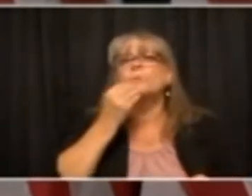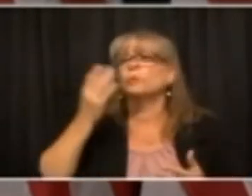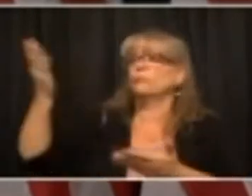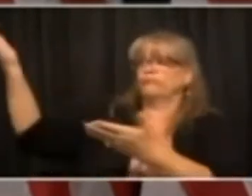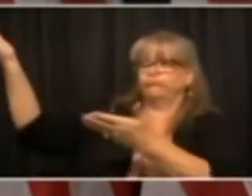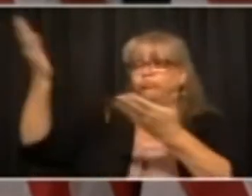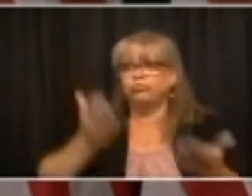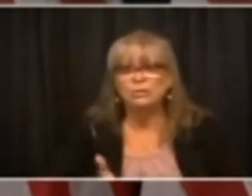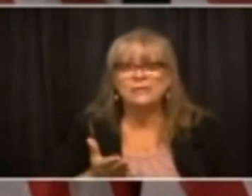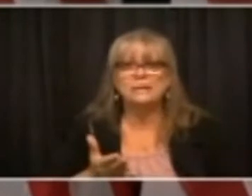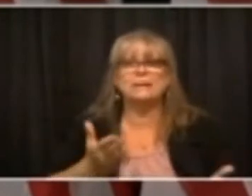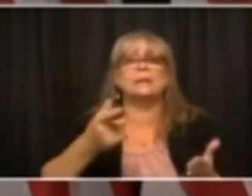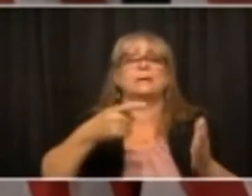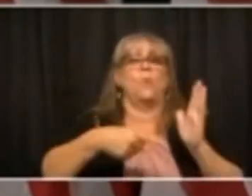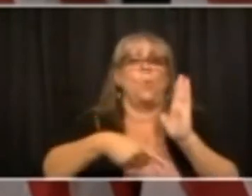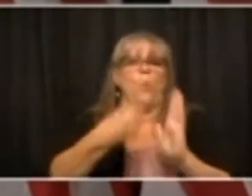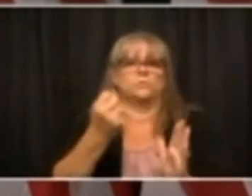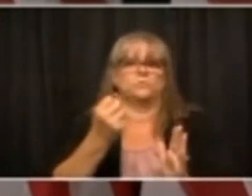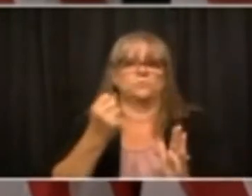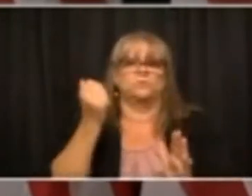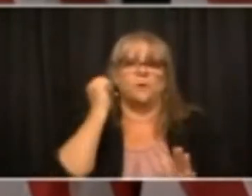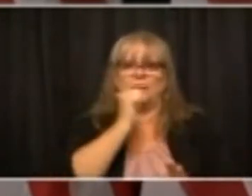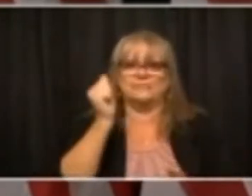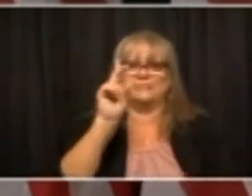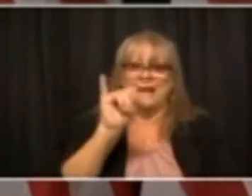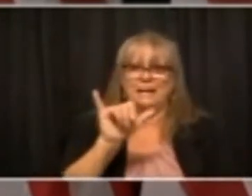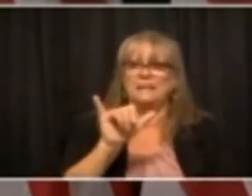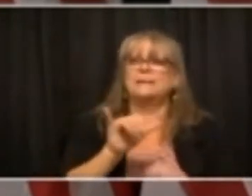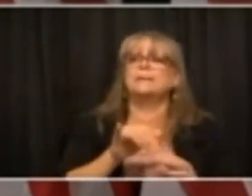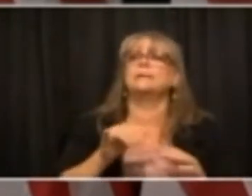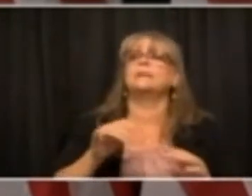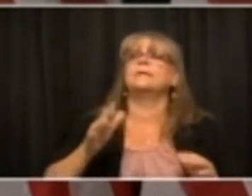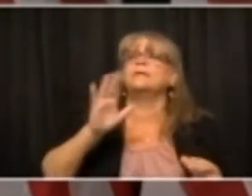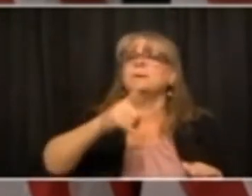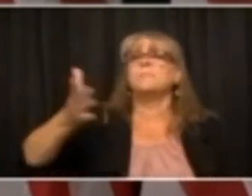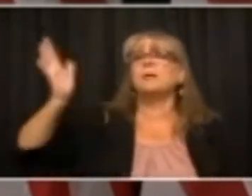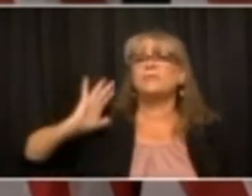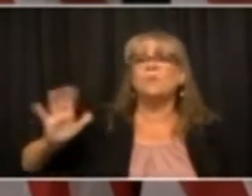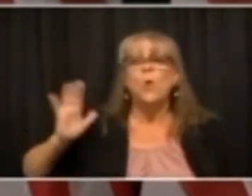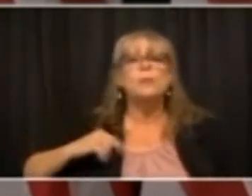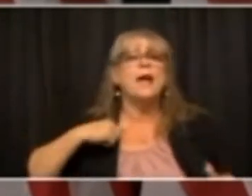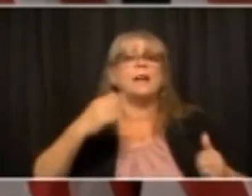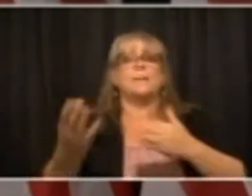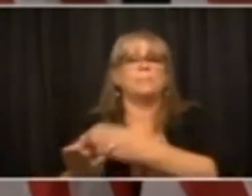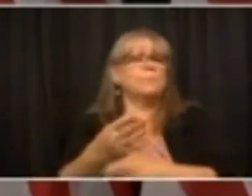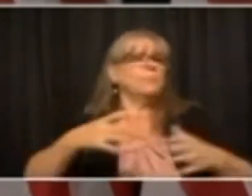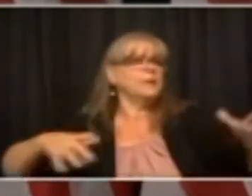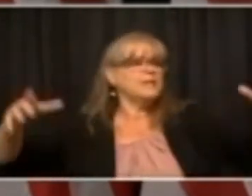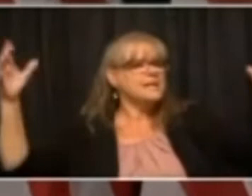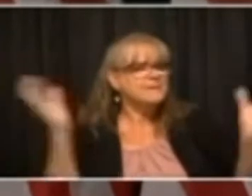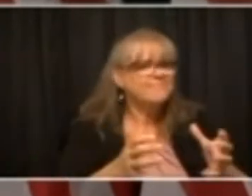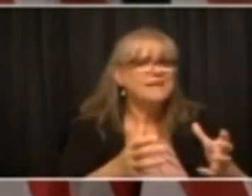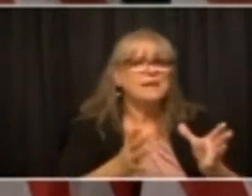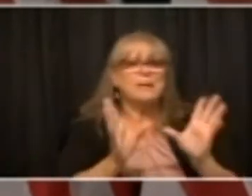normally you have morning briefings where you hear from the incident commander and head of sections chief the head of